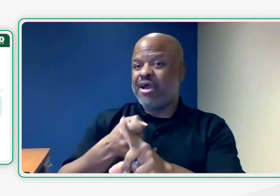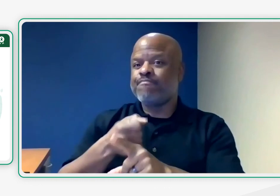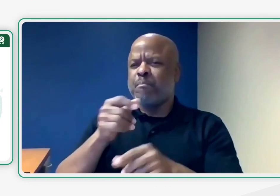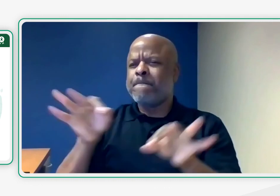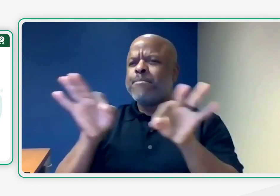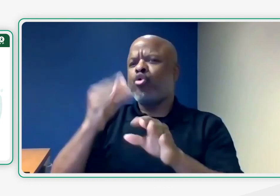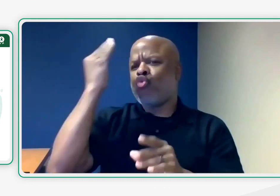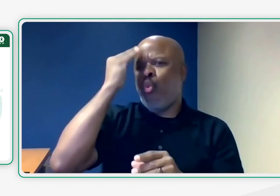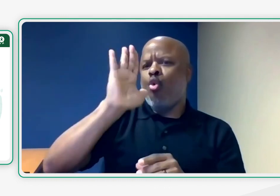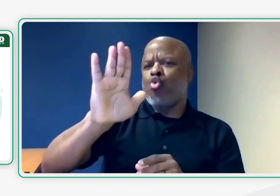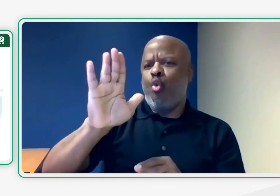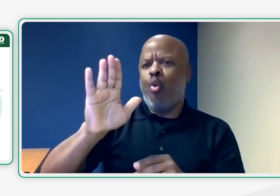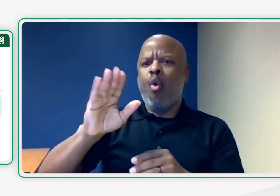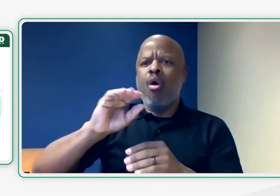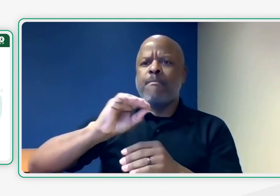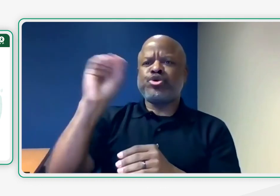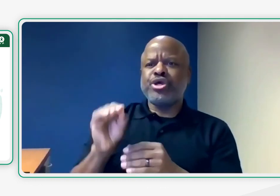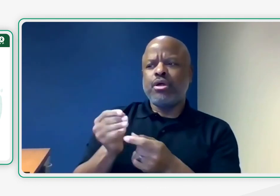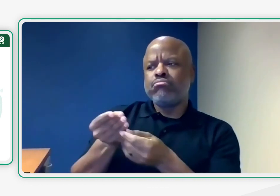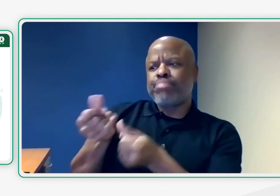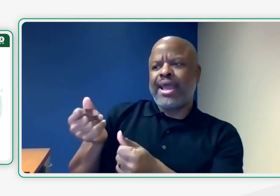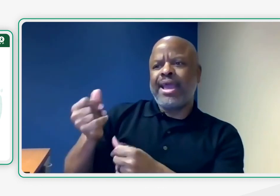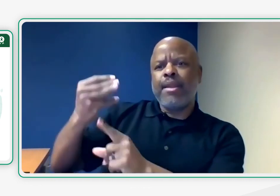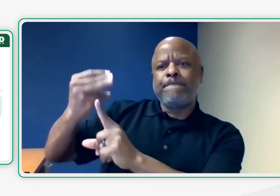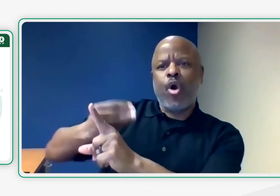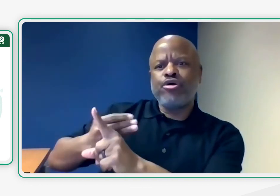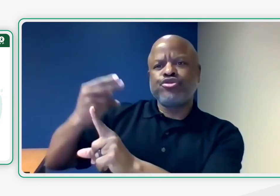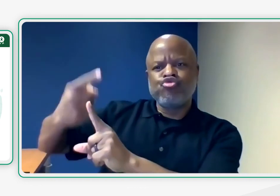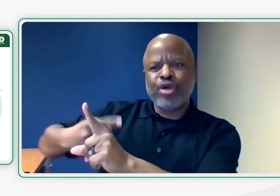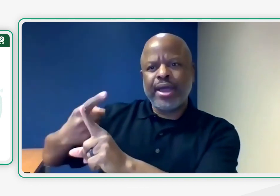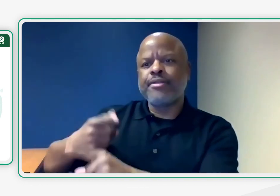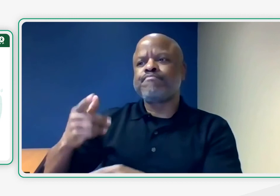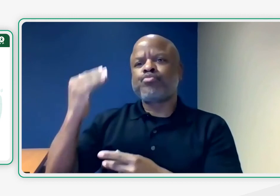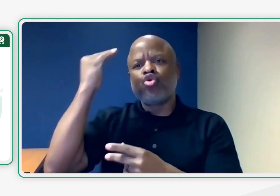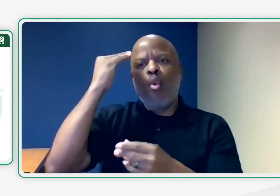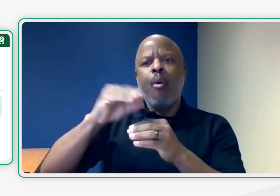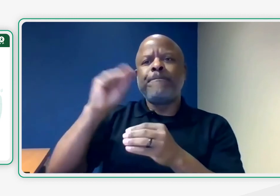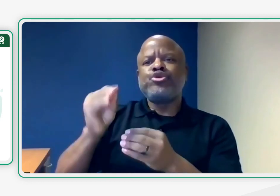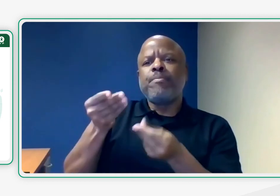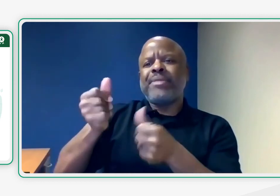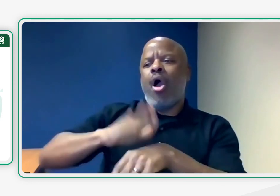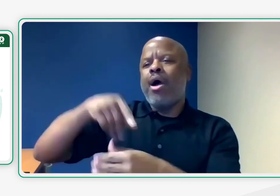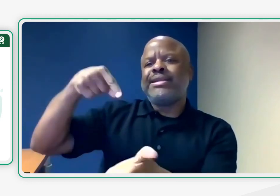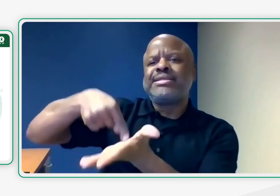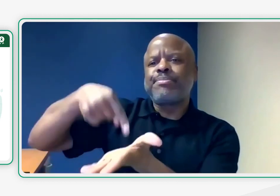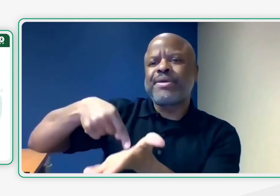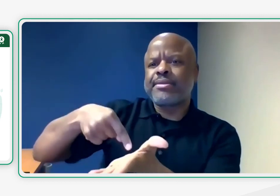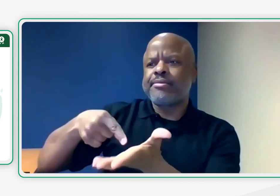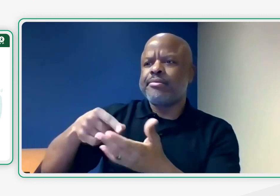And it's all based on your credit history, whether you pay on time. Now, this has a big impact. It's important to know the percentage that you're paying for your mortgage, your rent,